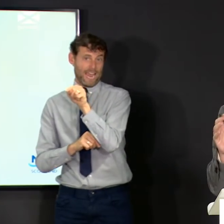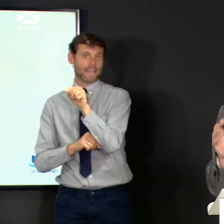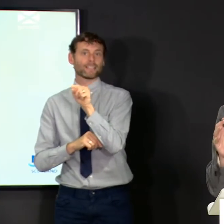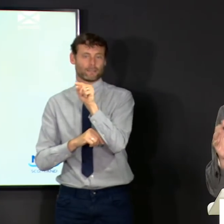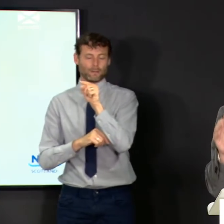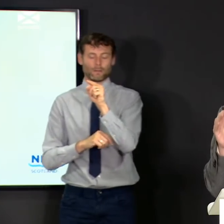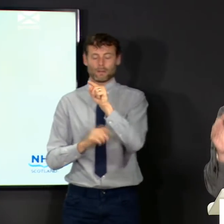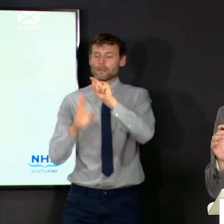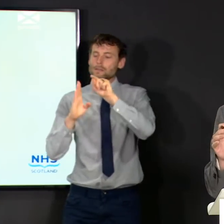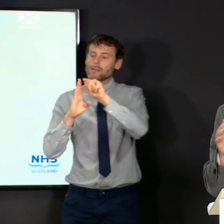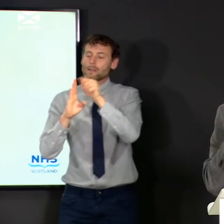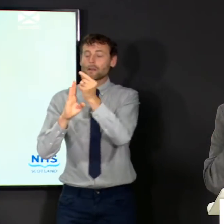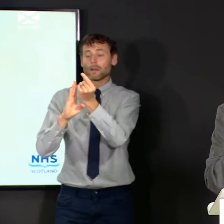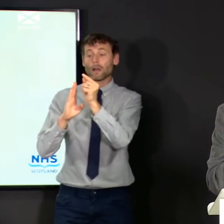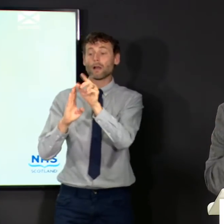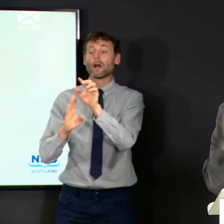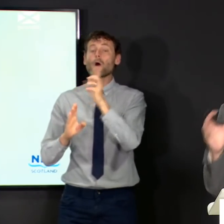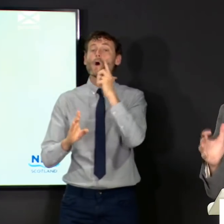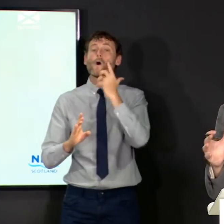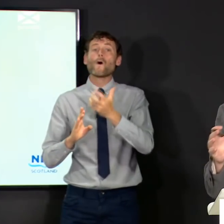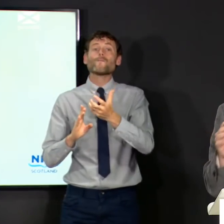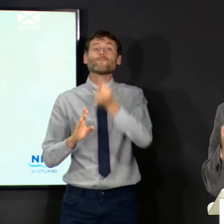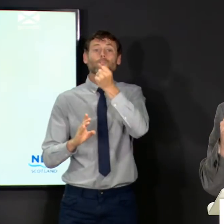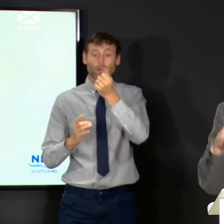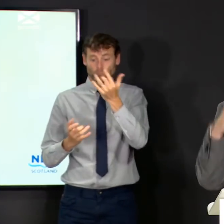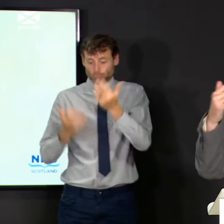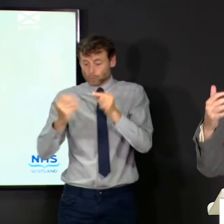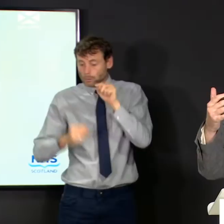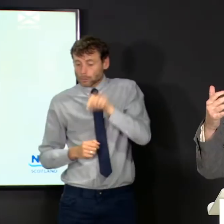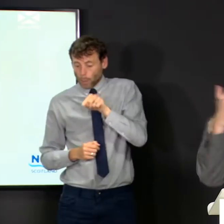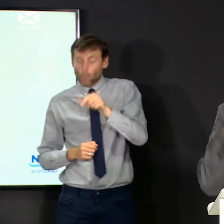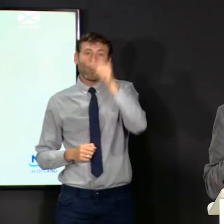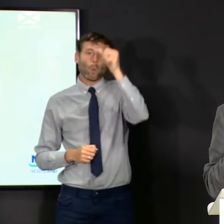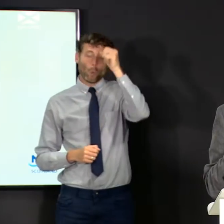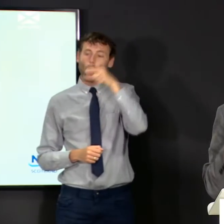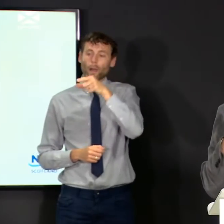of what that one means, when it works, when it doesn't, what it means if you get a positive